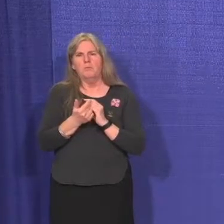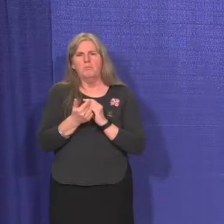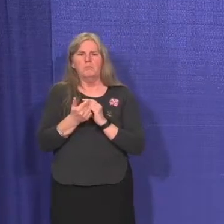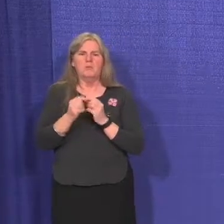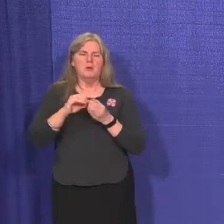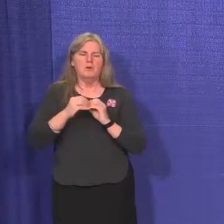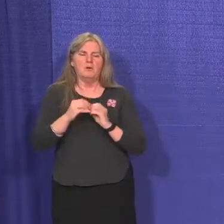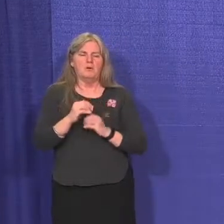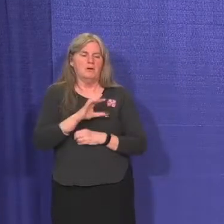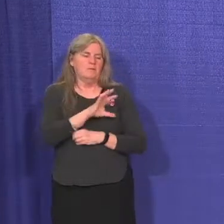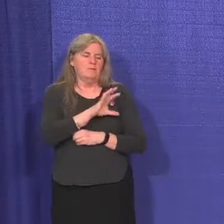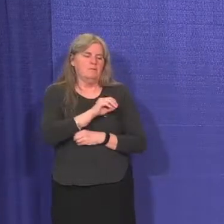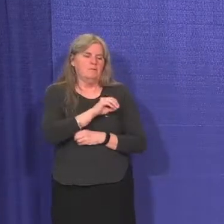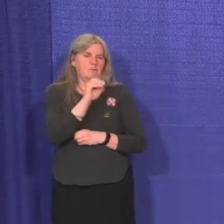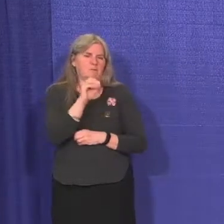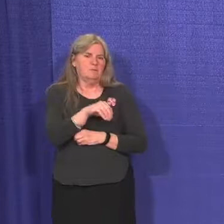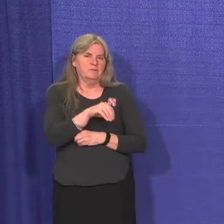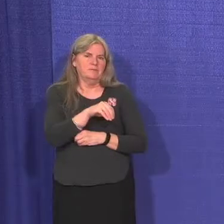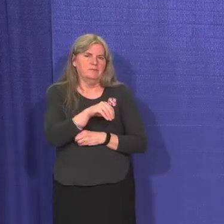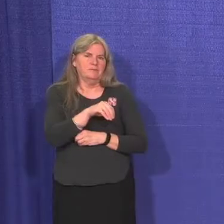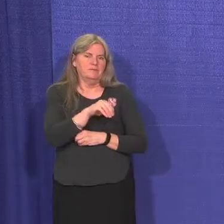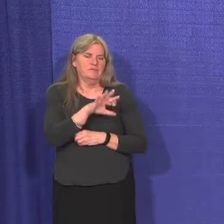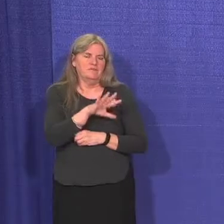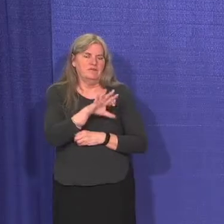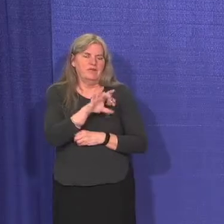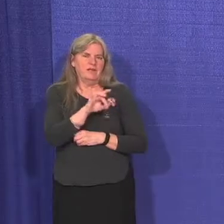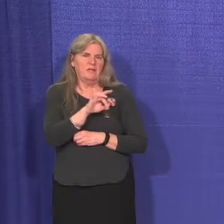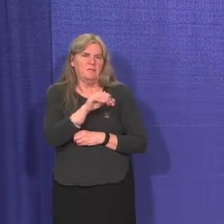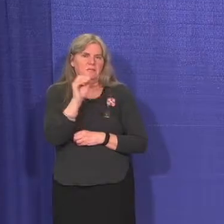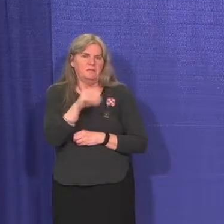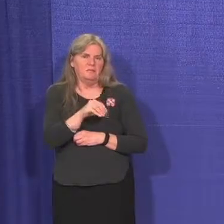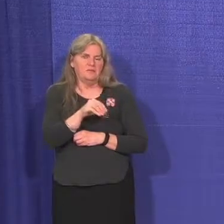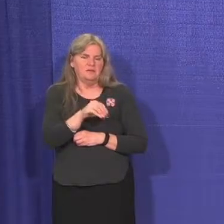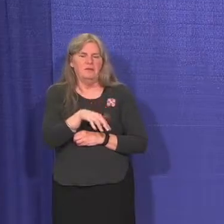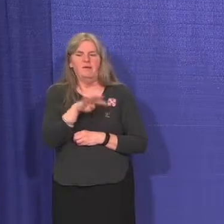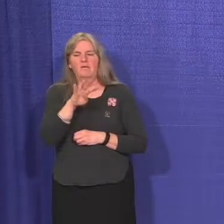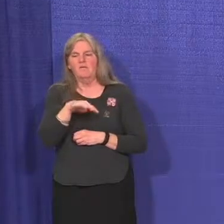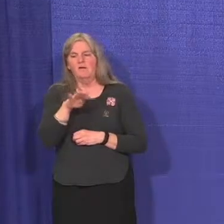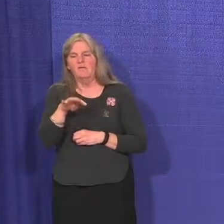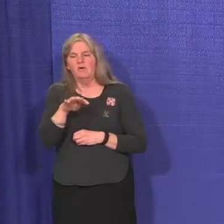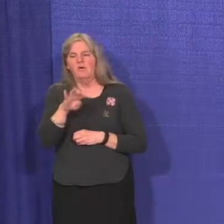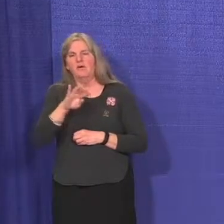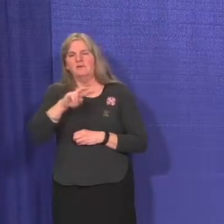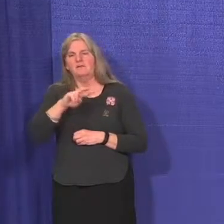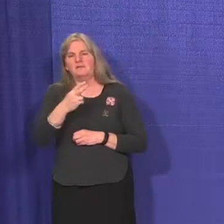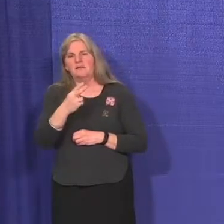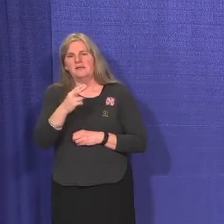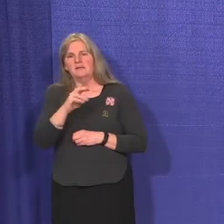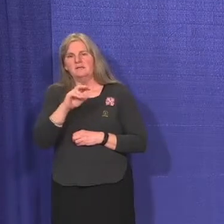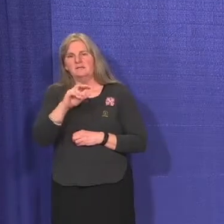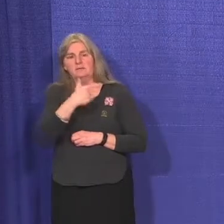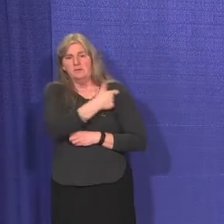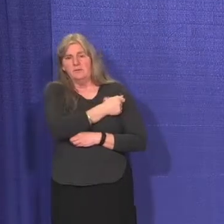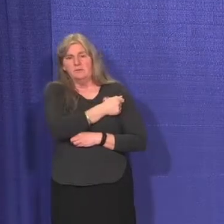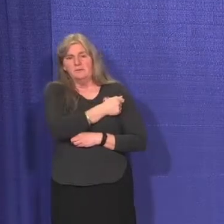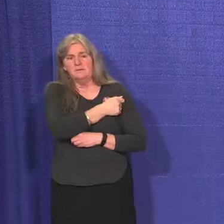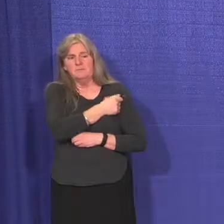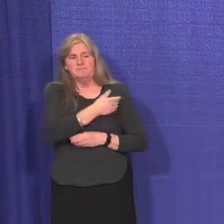across-the-board that obviously will ProTect us.